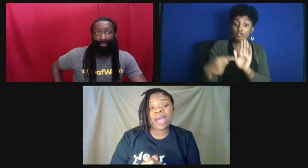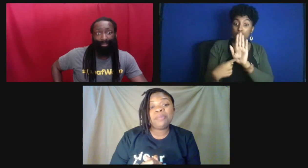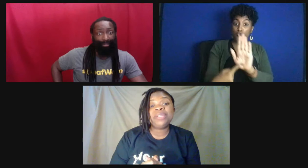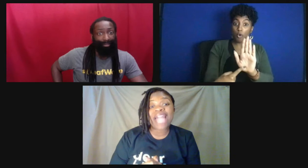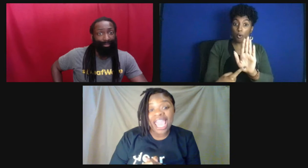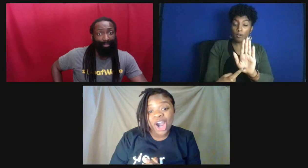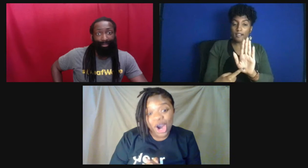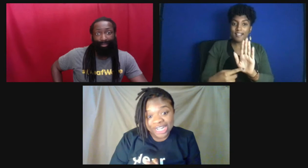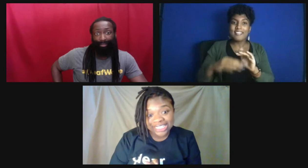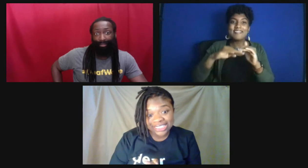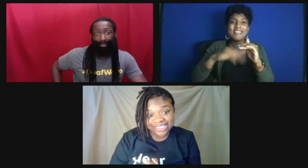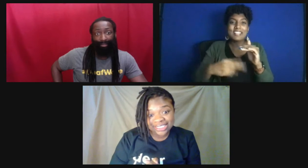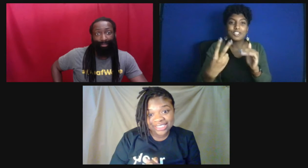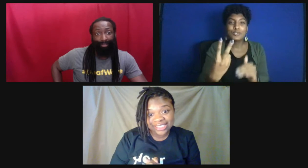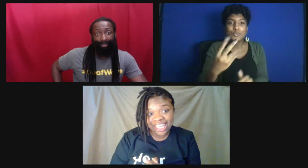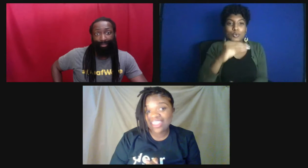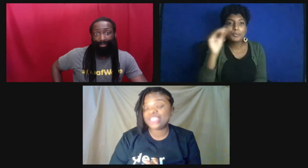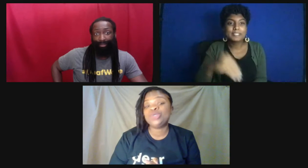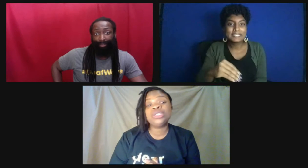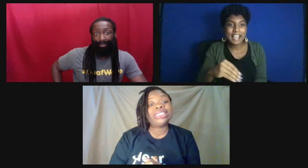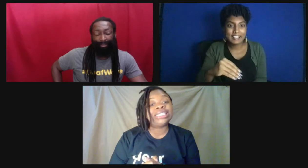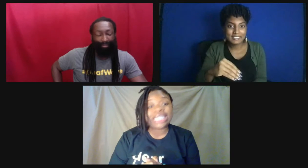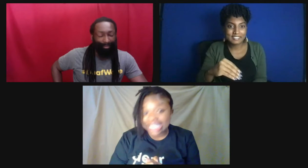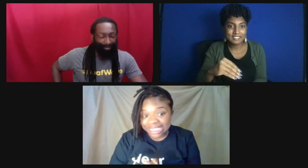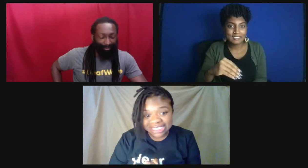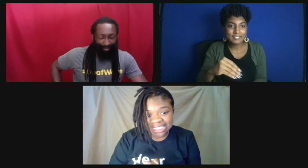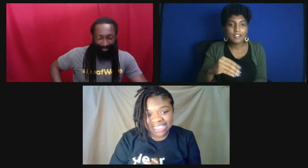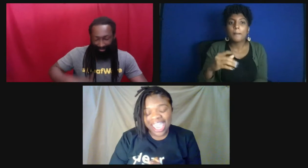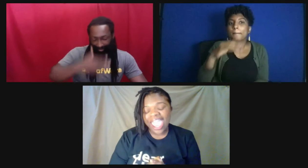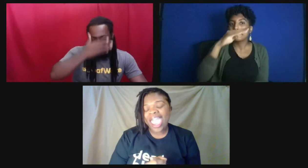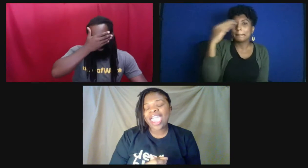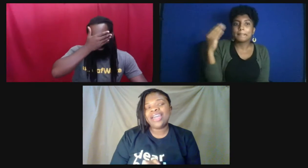that were by Black artists and that's ridiculous.